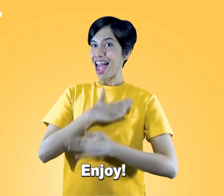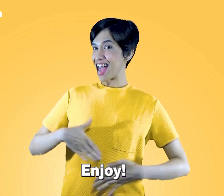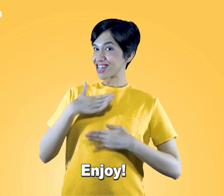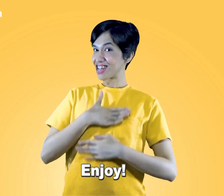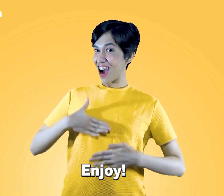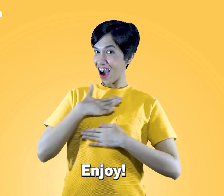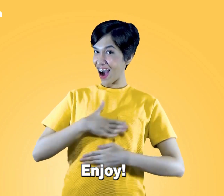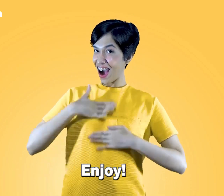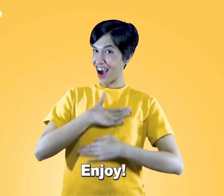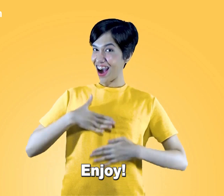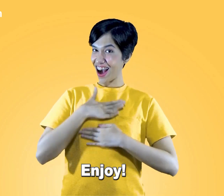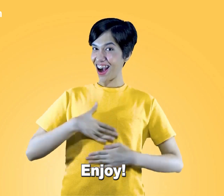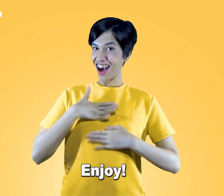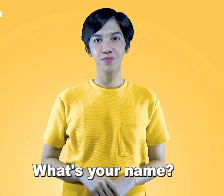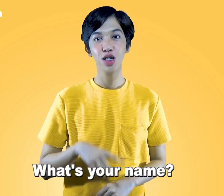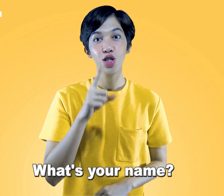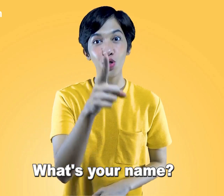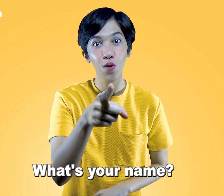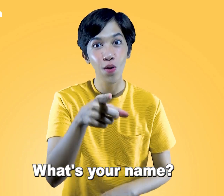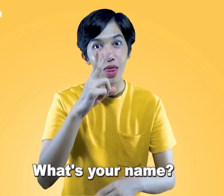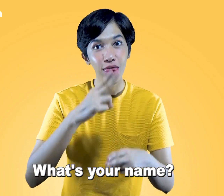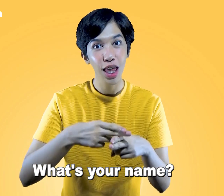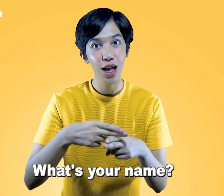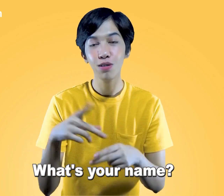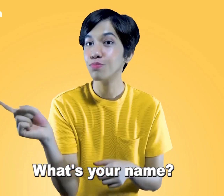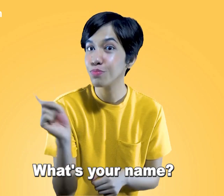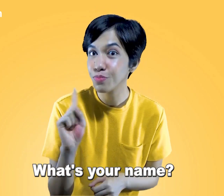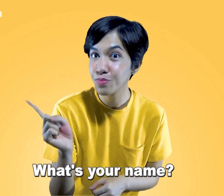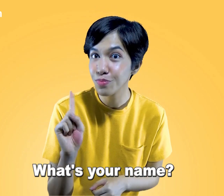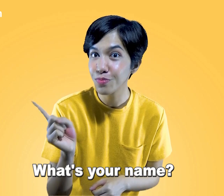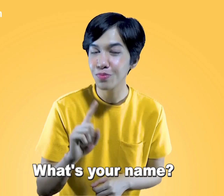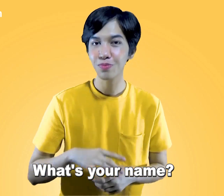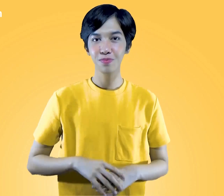Enjoy! What's your name?